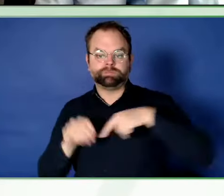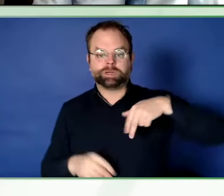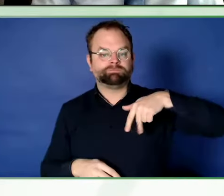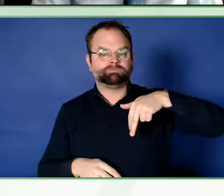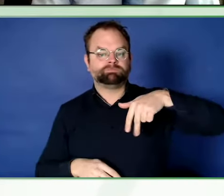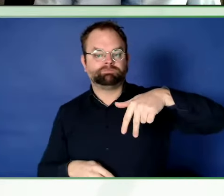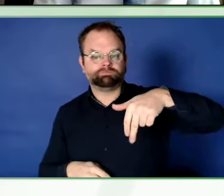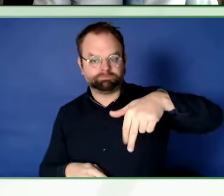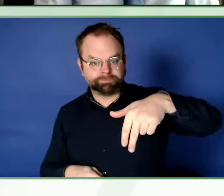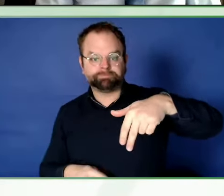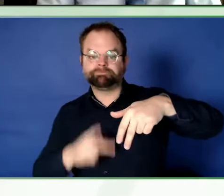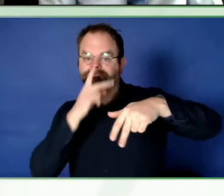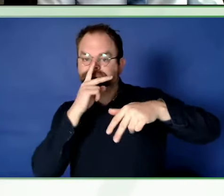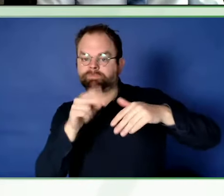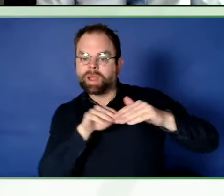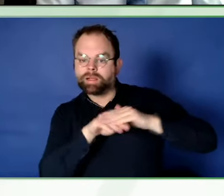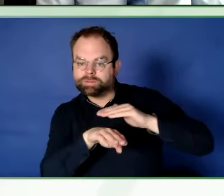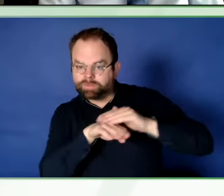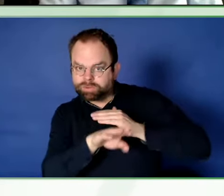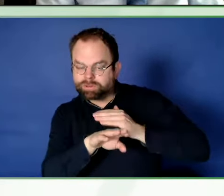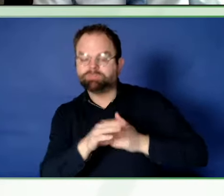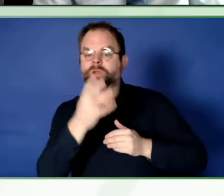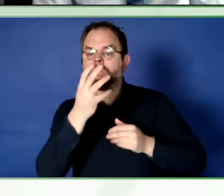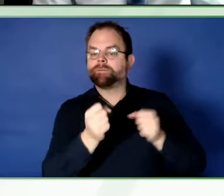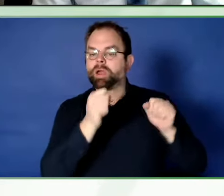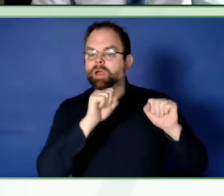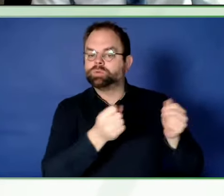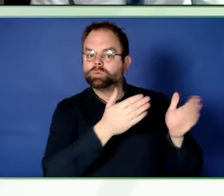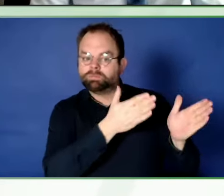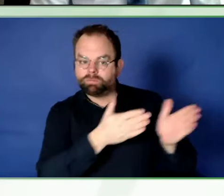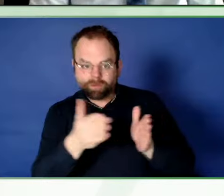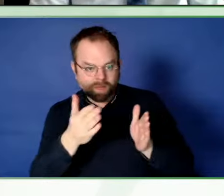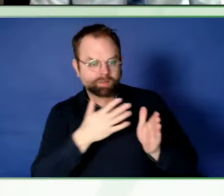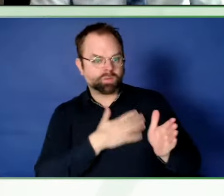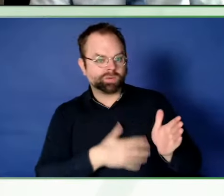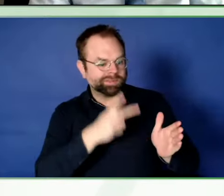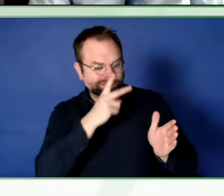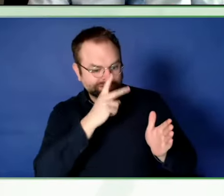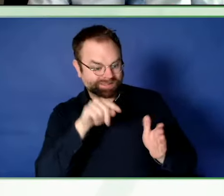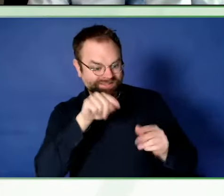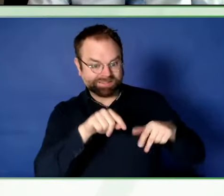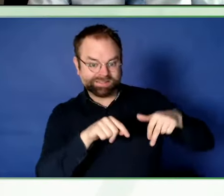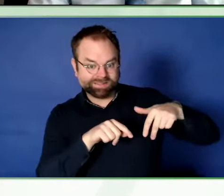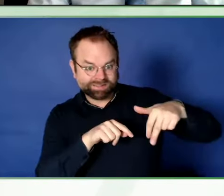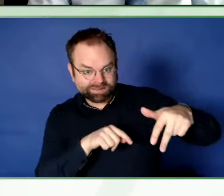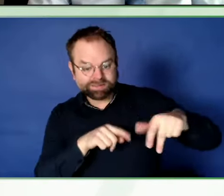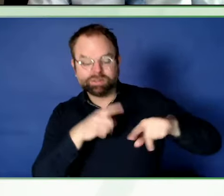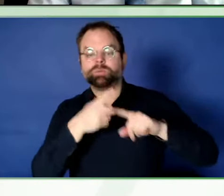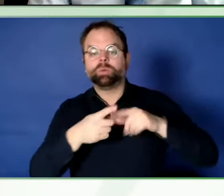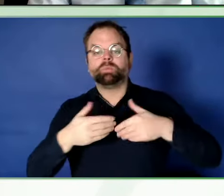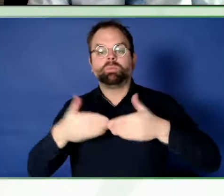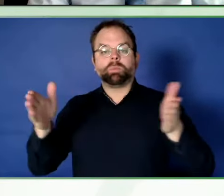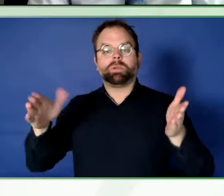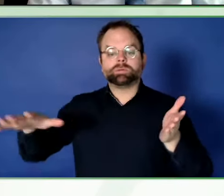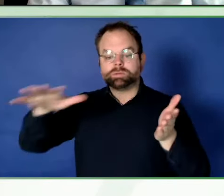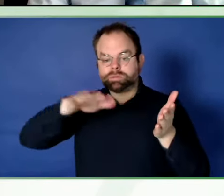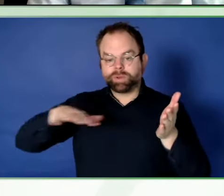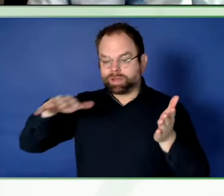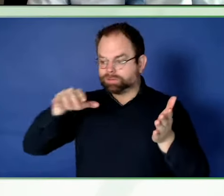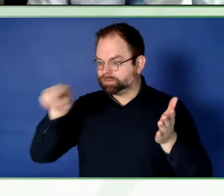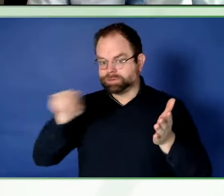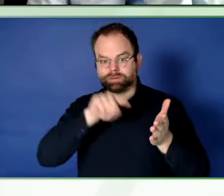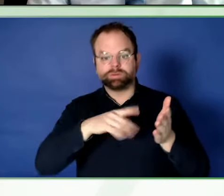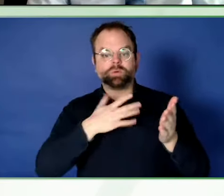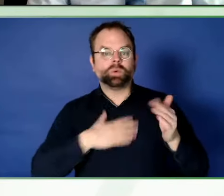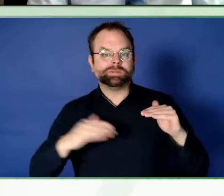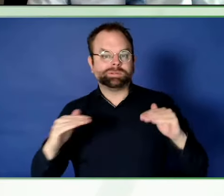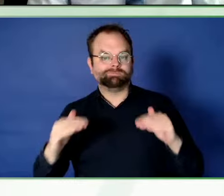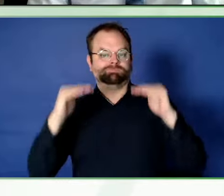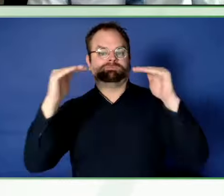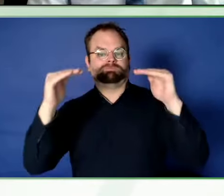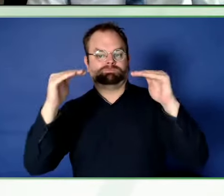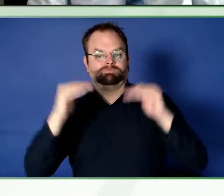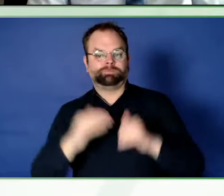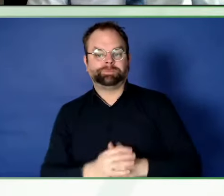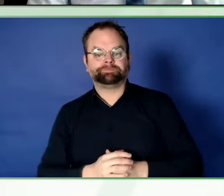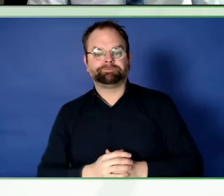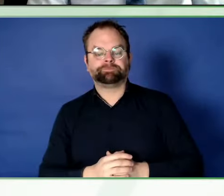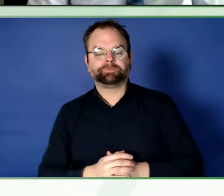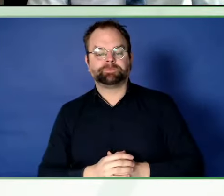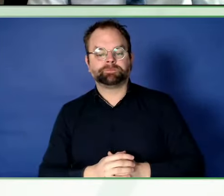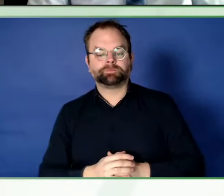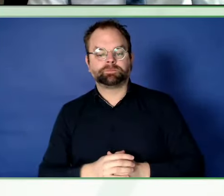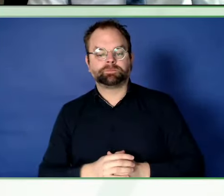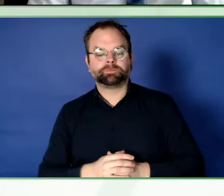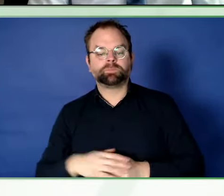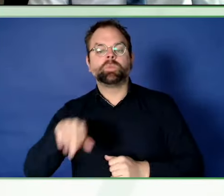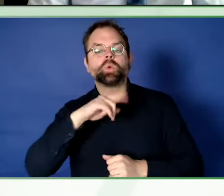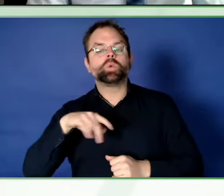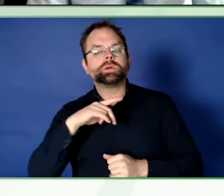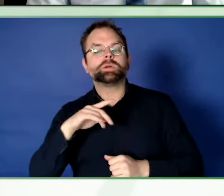For example, economic challenges, social challenges, and various organisations that implement the